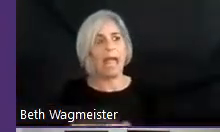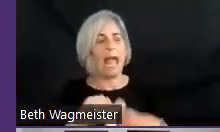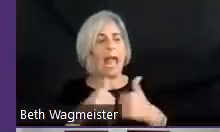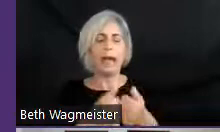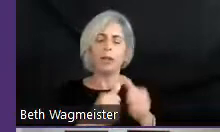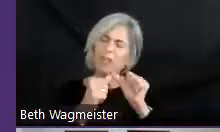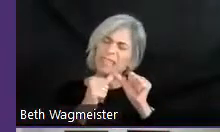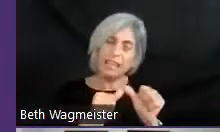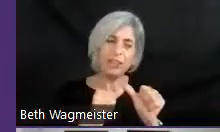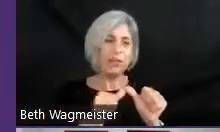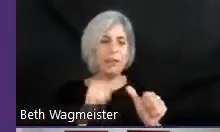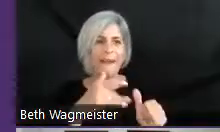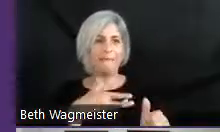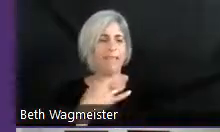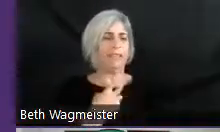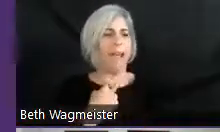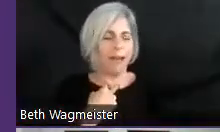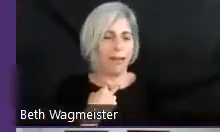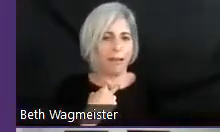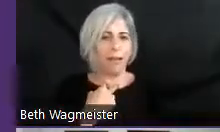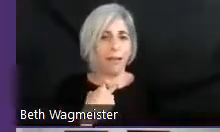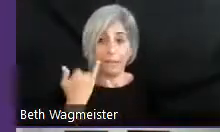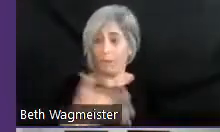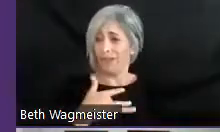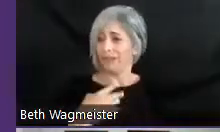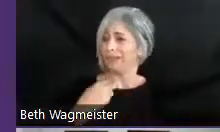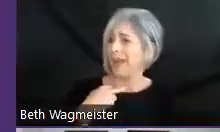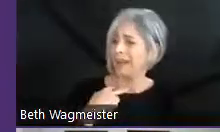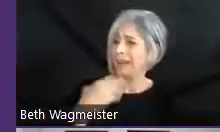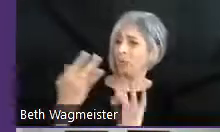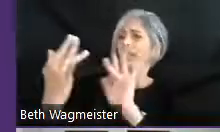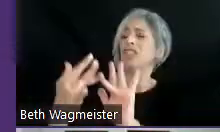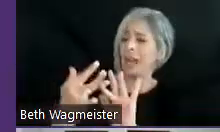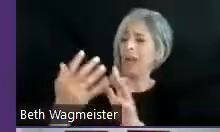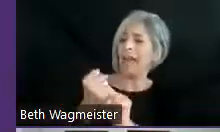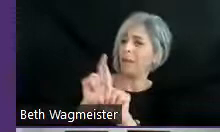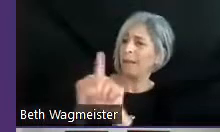feel stuck, if you do reach out, talk to somebody about it. Get mentorship. Find someone who